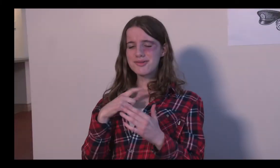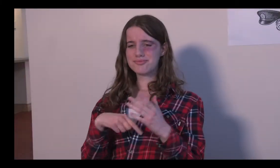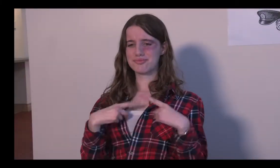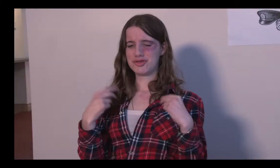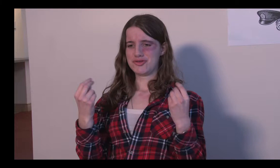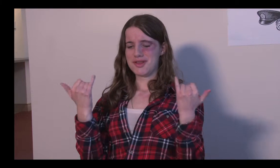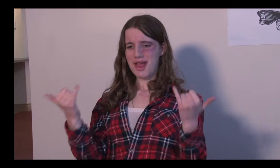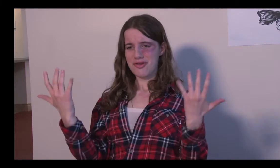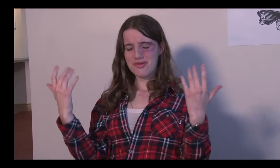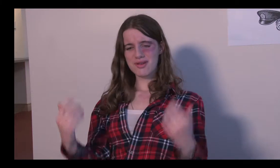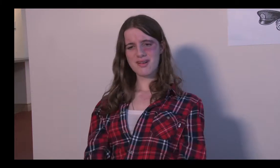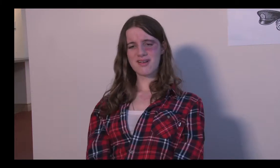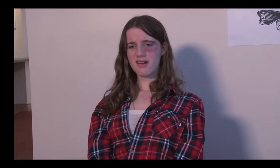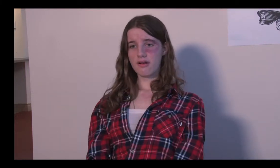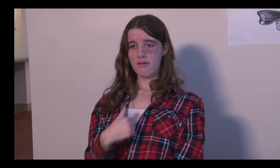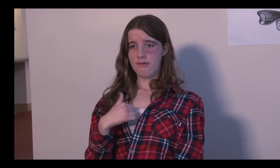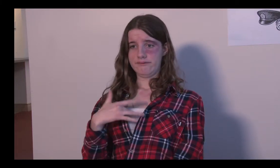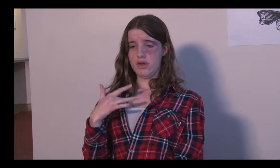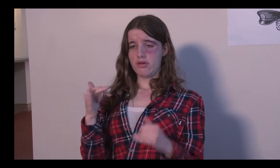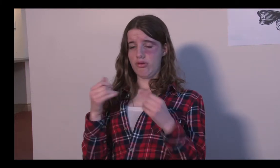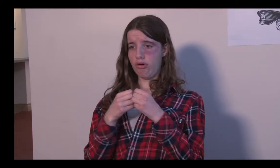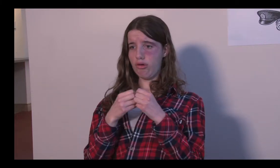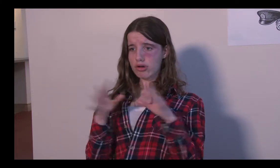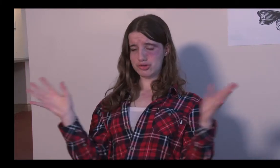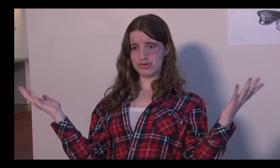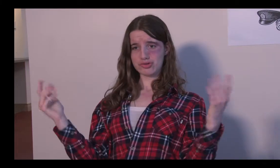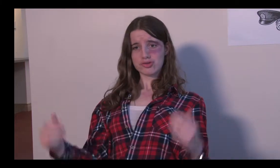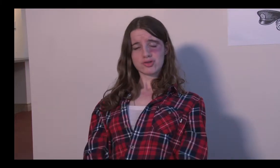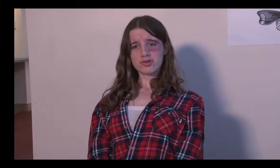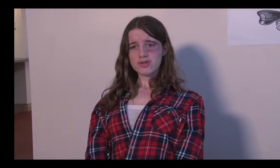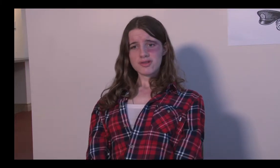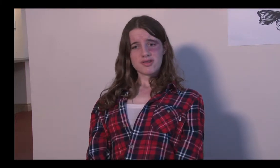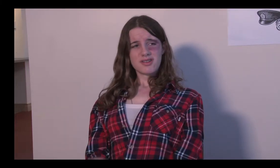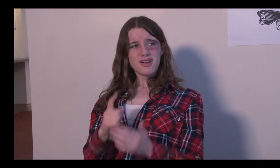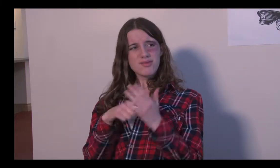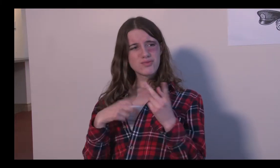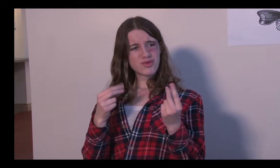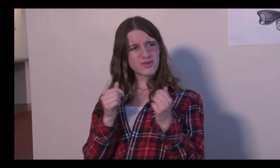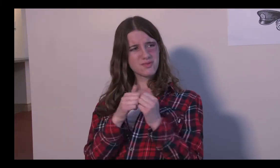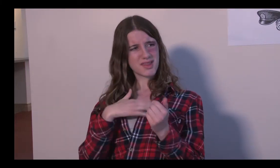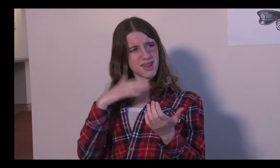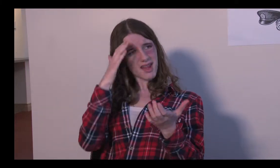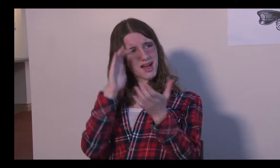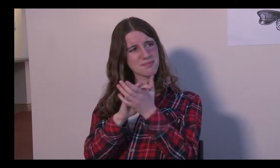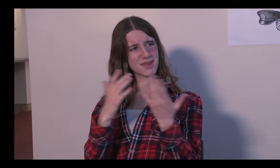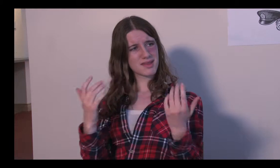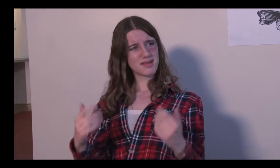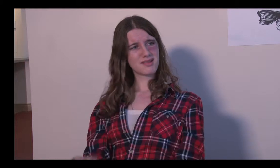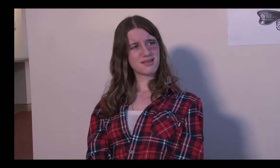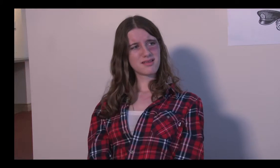Deena: What do I do now? I feel lost. What have you done with my husband?